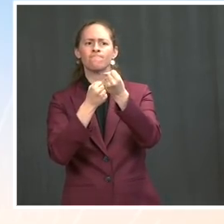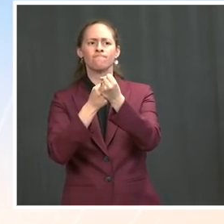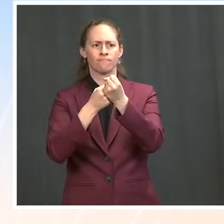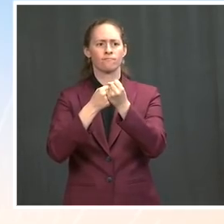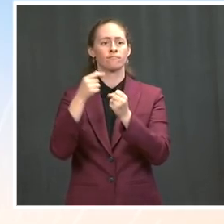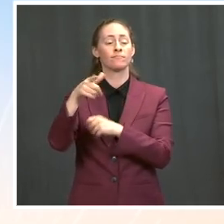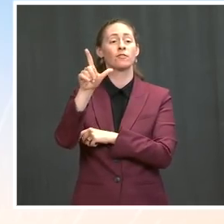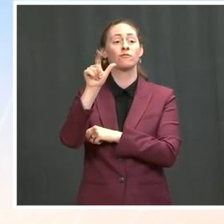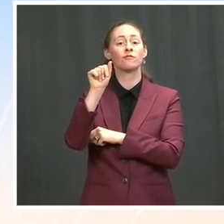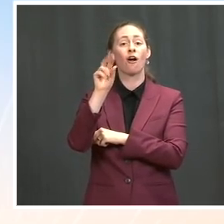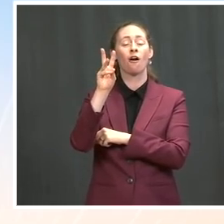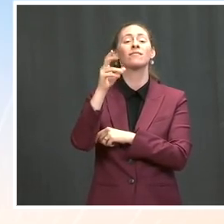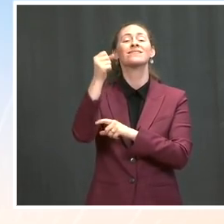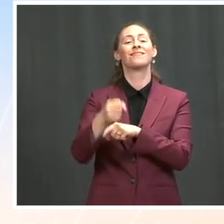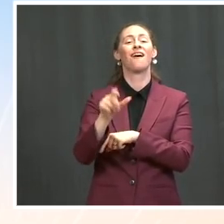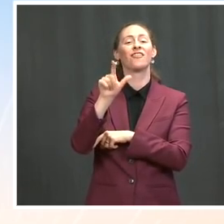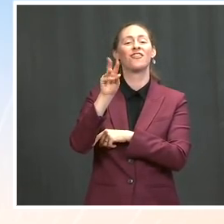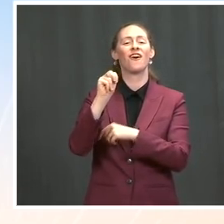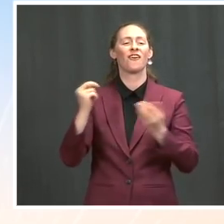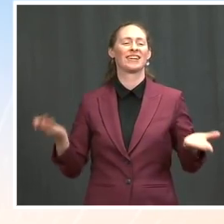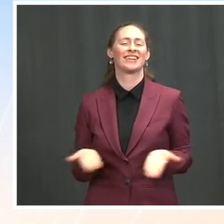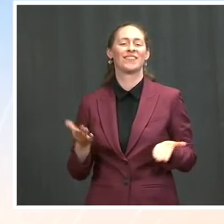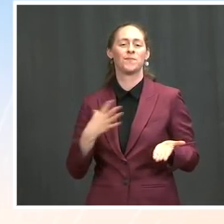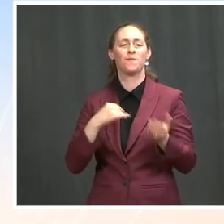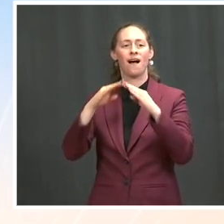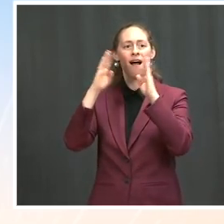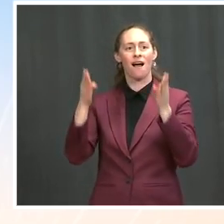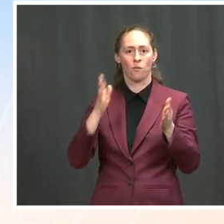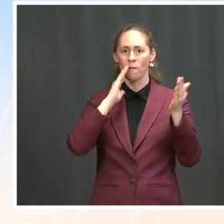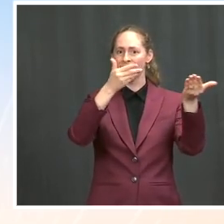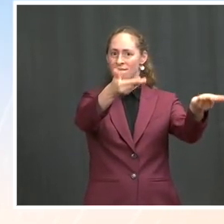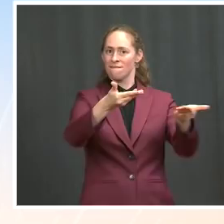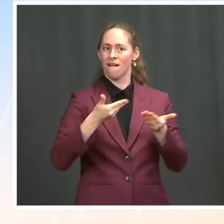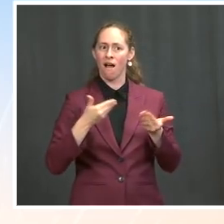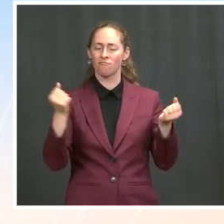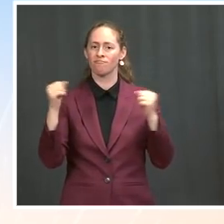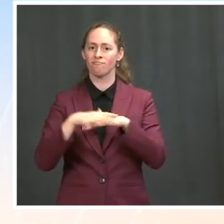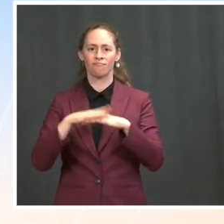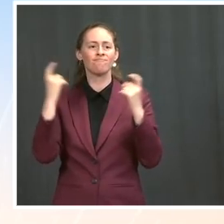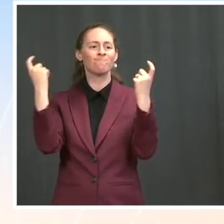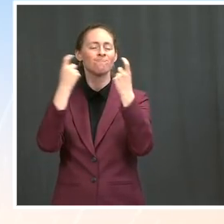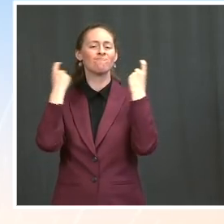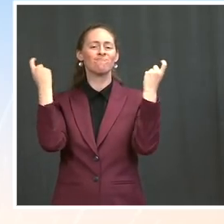What we've seen over the course of the past couple months, in terms of progress, is a massive reduction